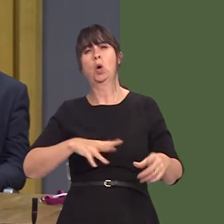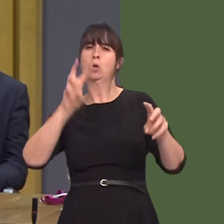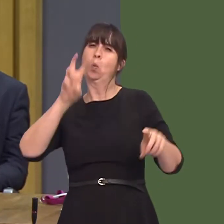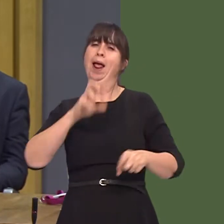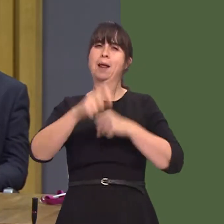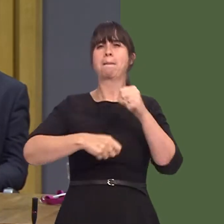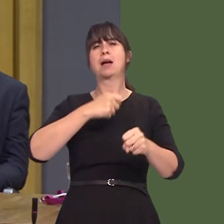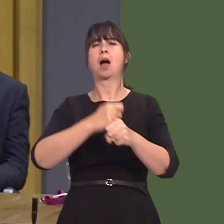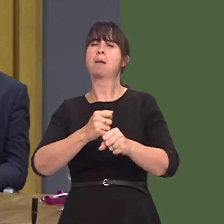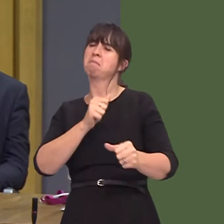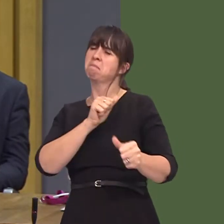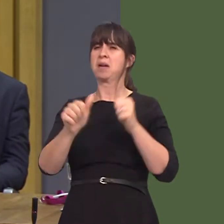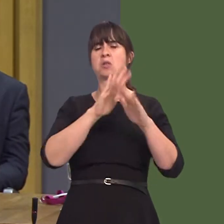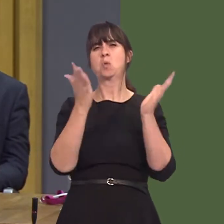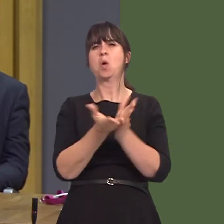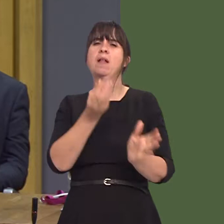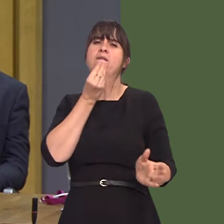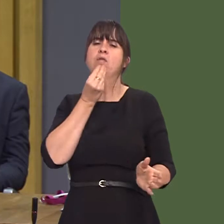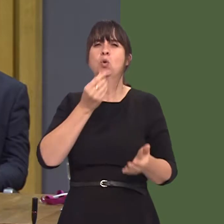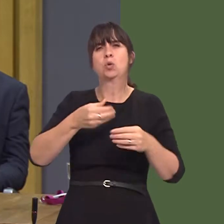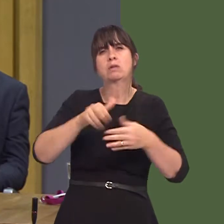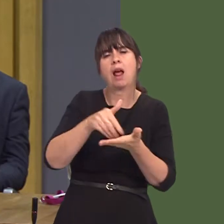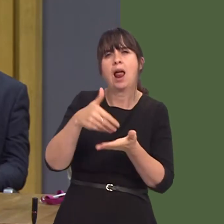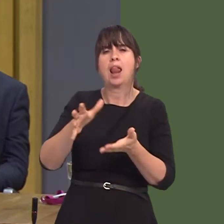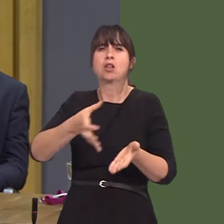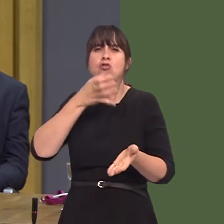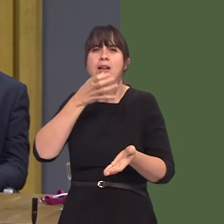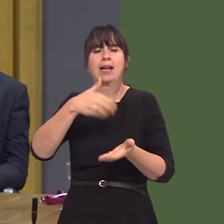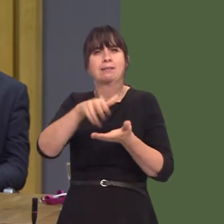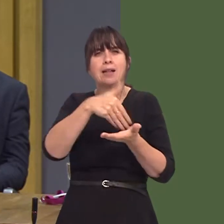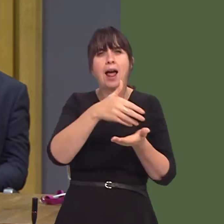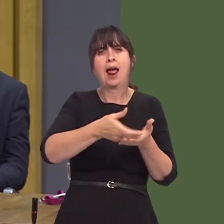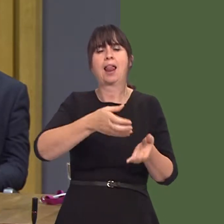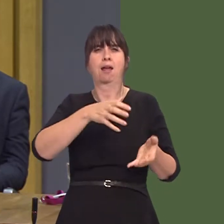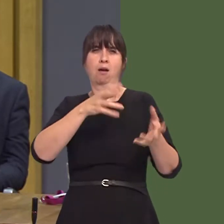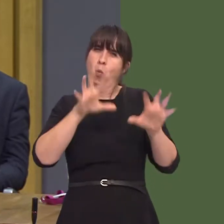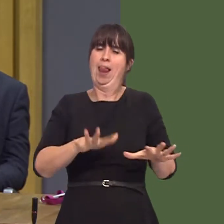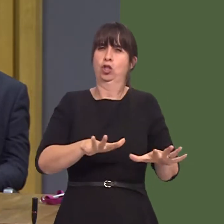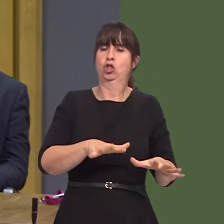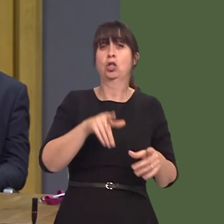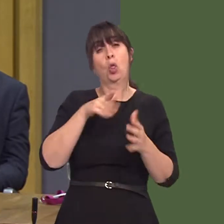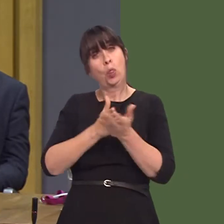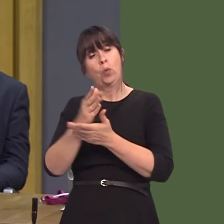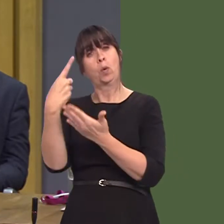that you aspire to. You say that youíll do this through post-EU agricultural and fisheries policy.